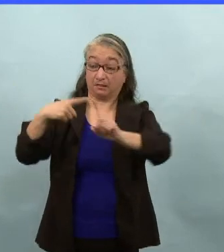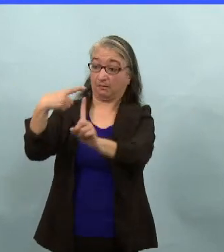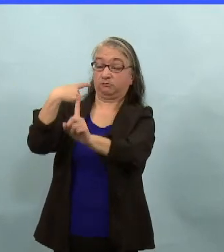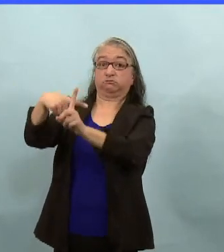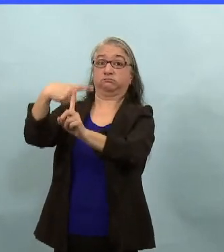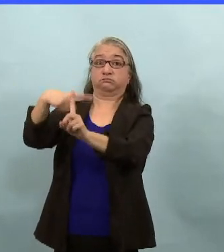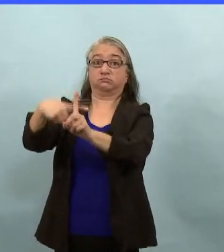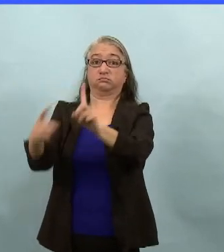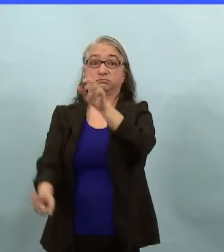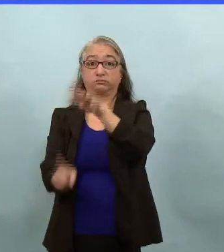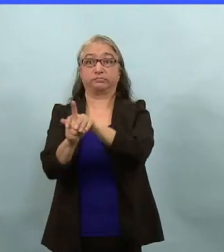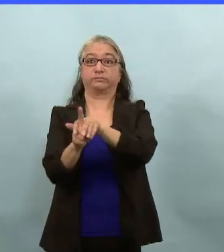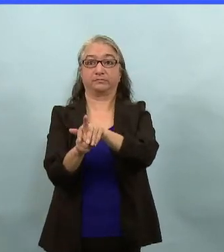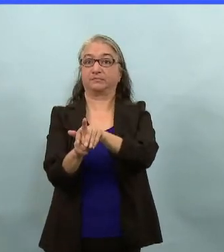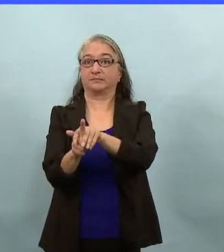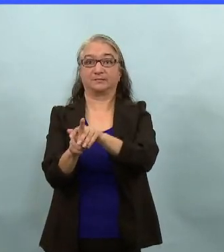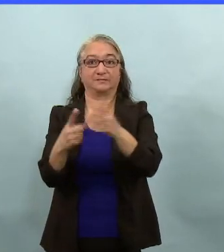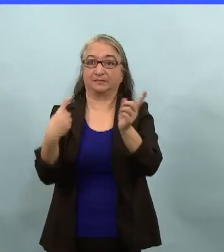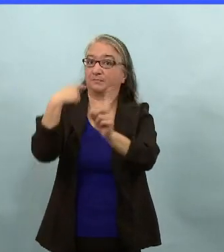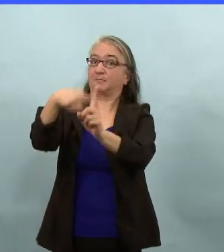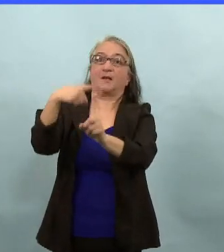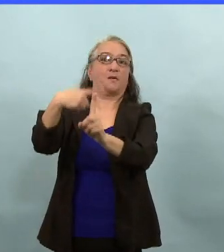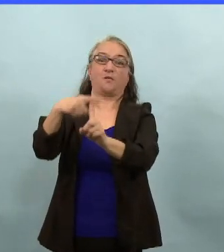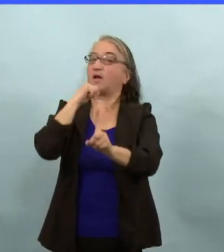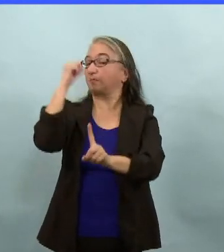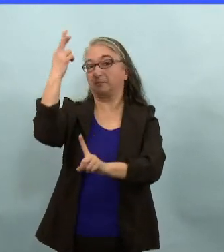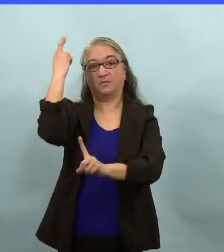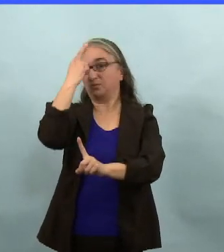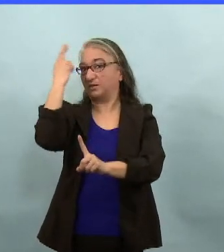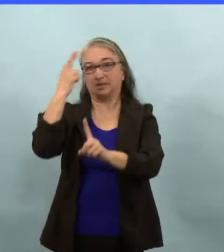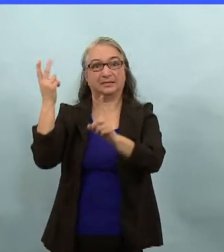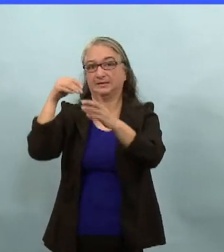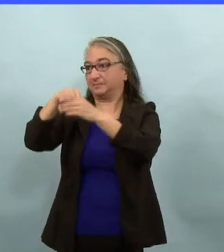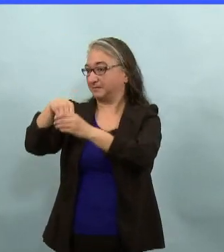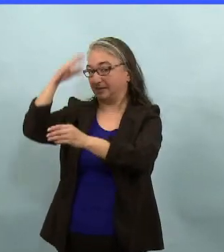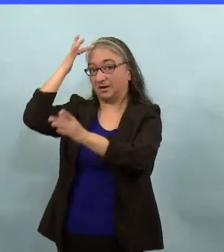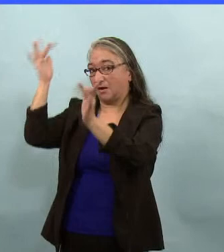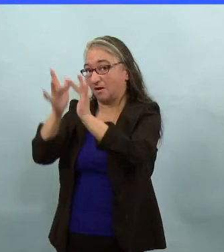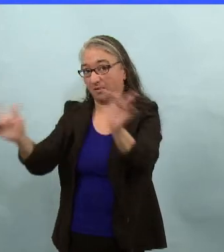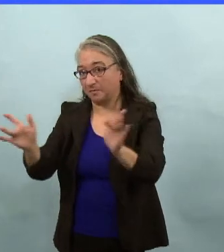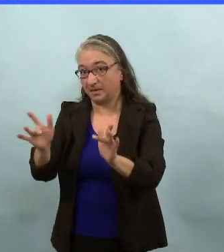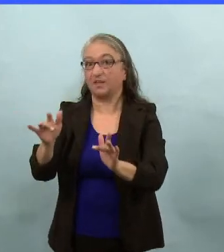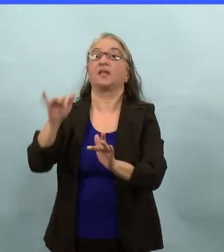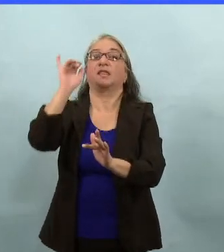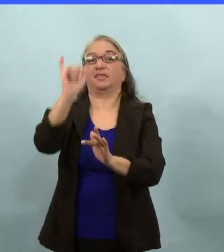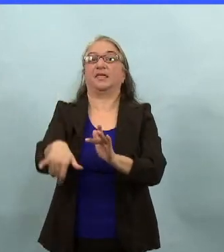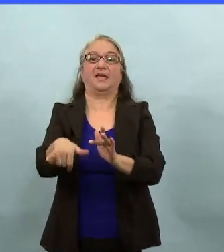lead to their broken ankle so that you know that that is the the i'm sorry how do you